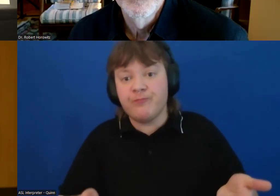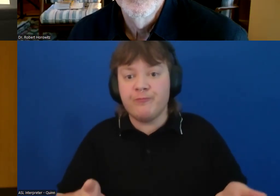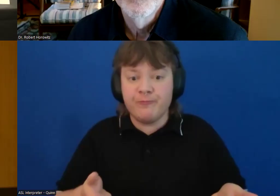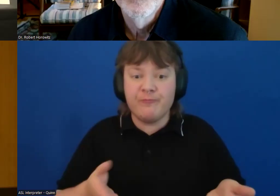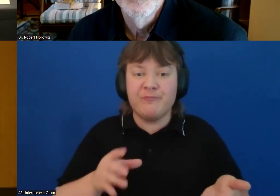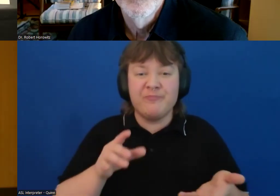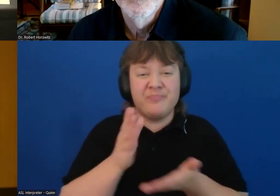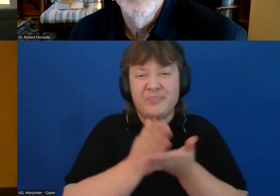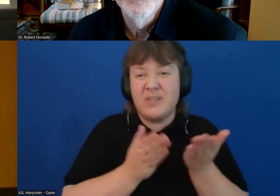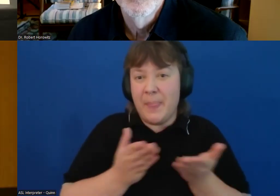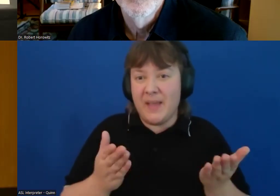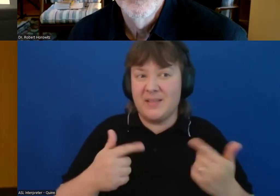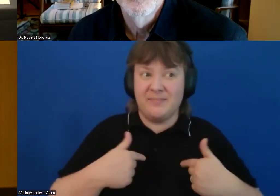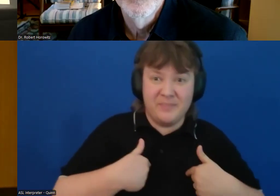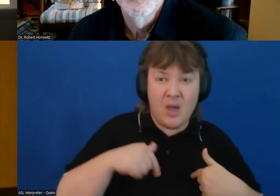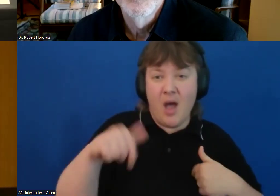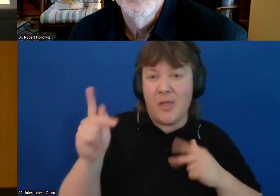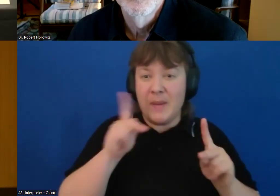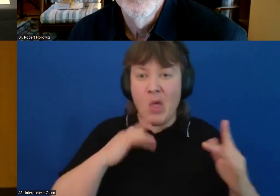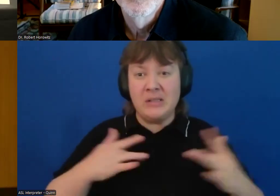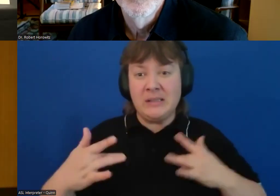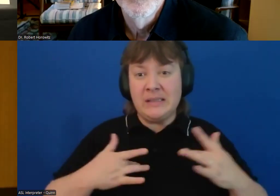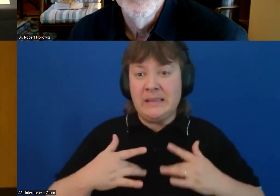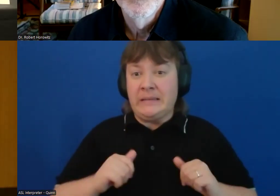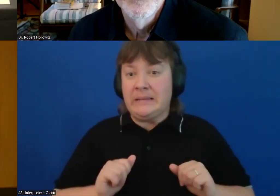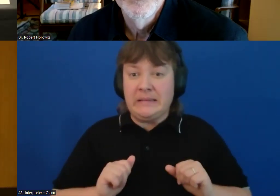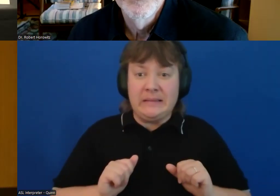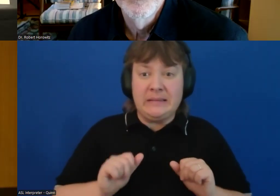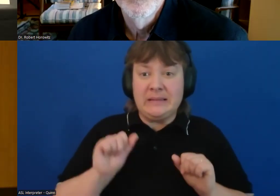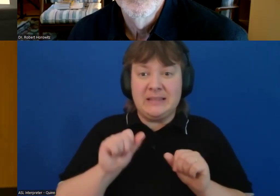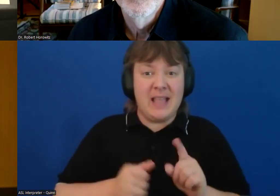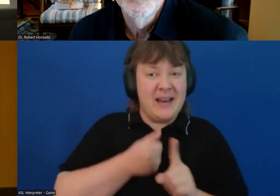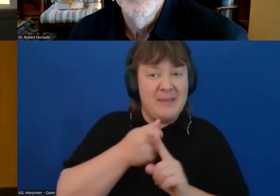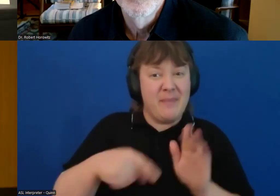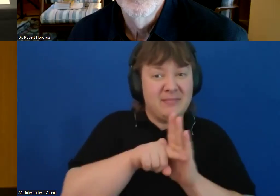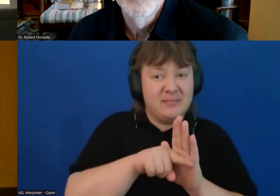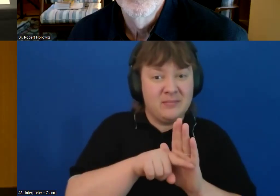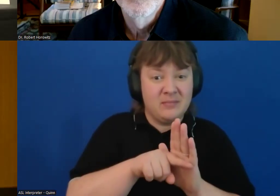where some of the things that I and others have expressed concern about can play out negatively.